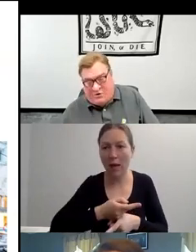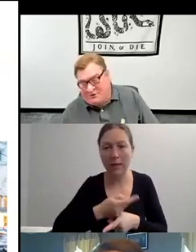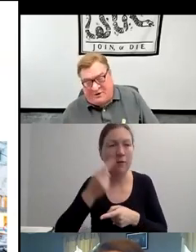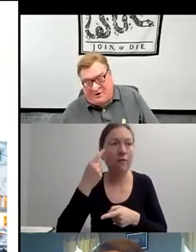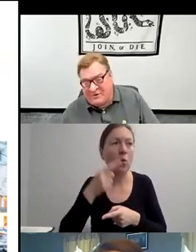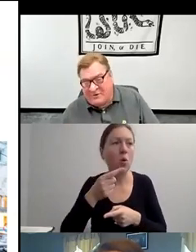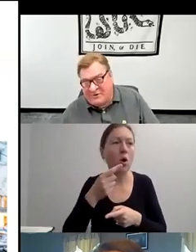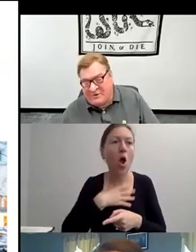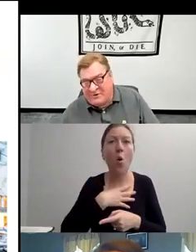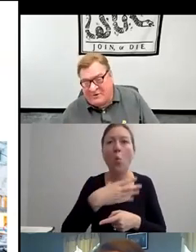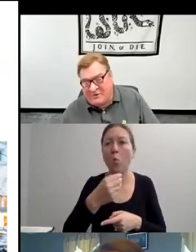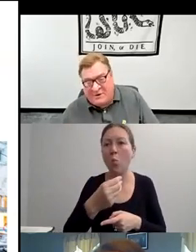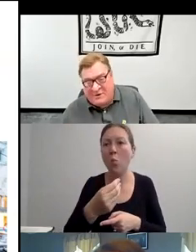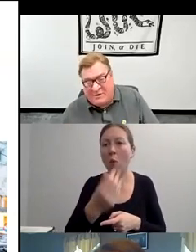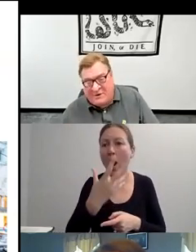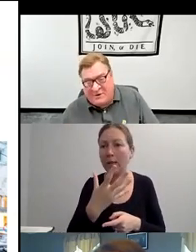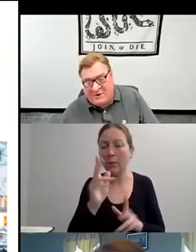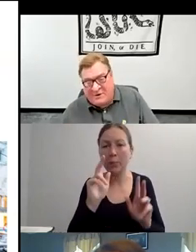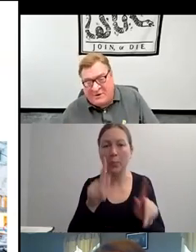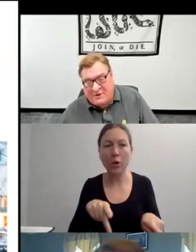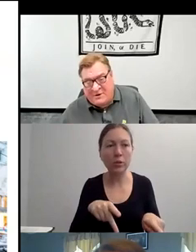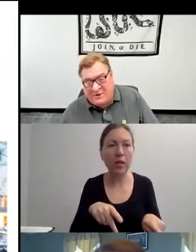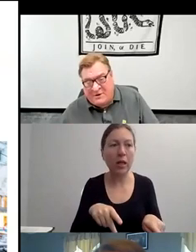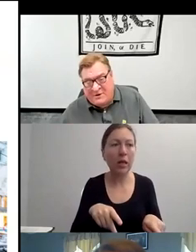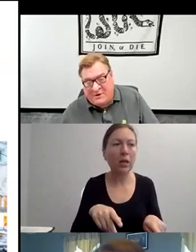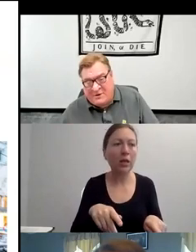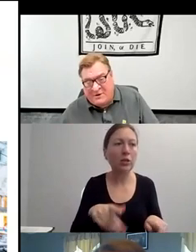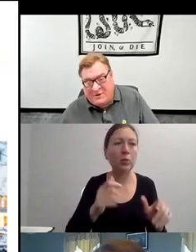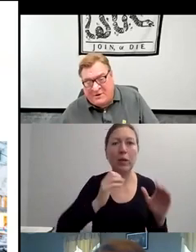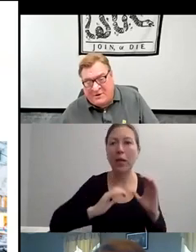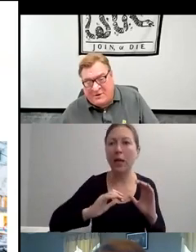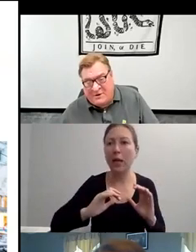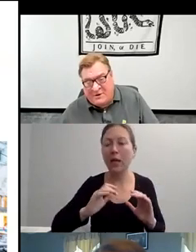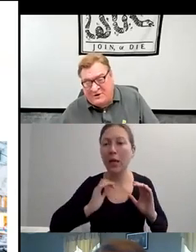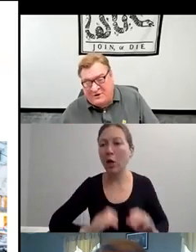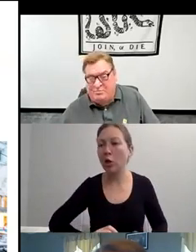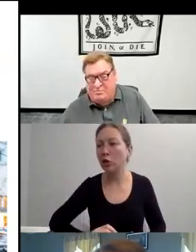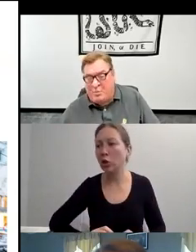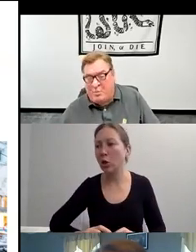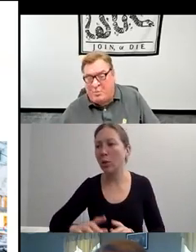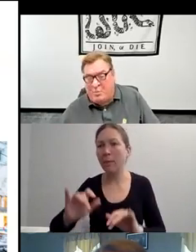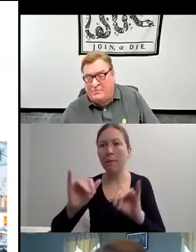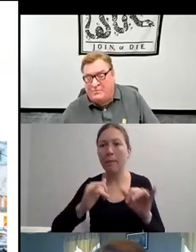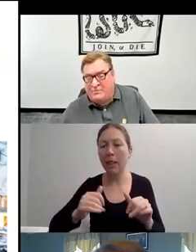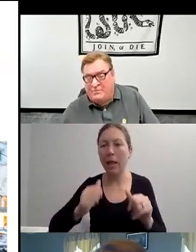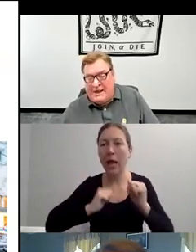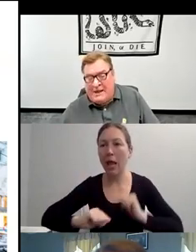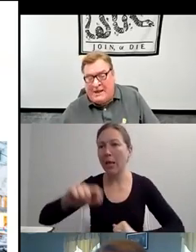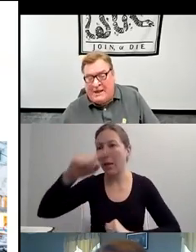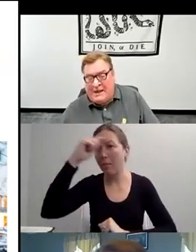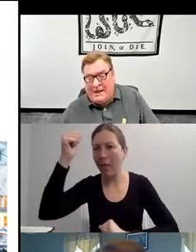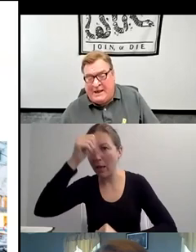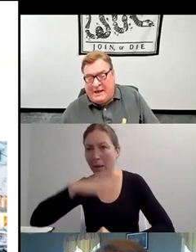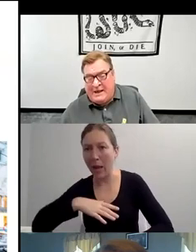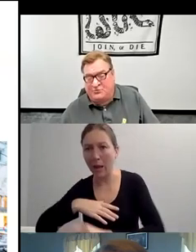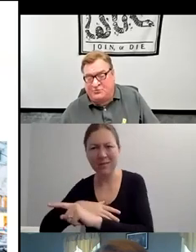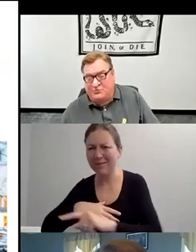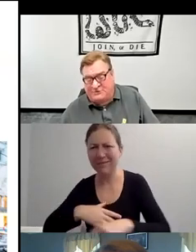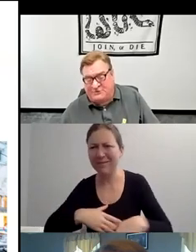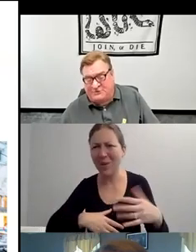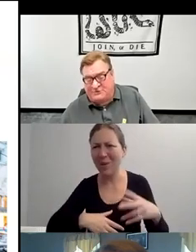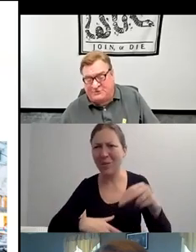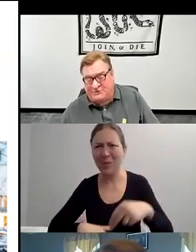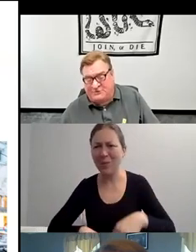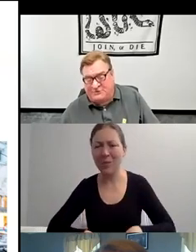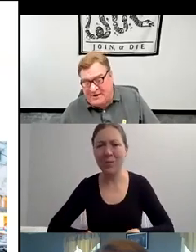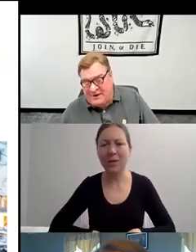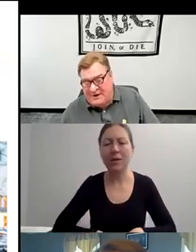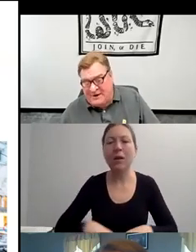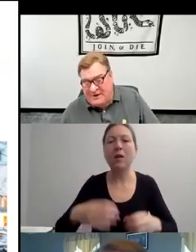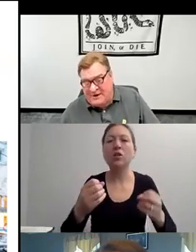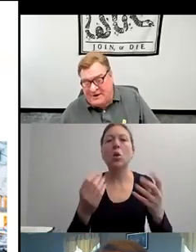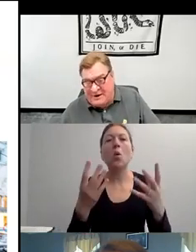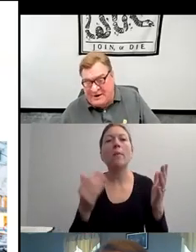ME JUST TALKING ABOUT NEGATIVITY ABOUT HOLLYWOOD, A REALLY GREAT MOVIE I WOULD RECOMMEND IS